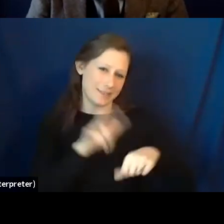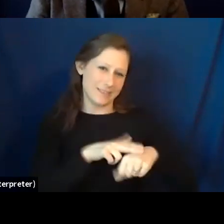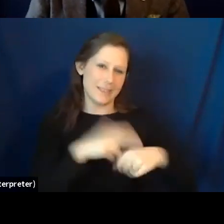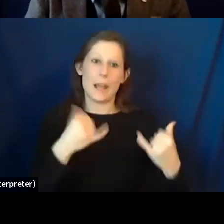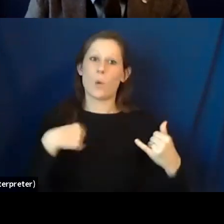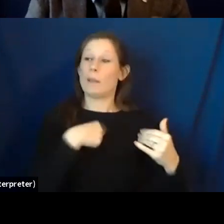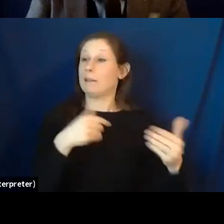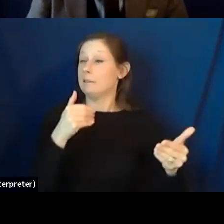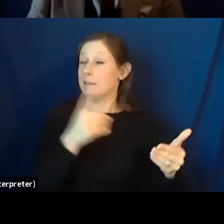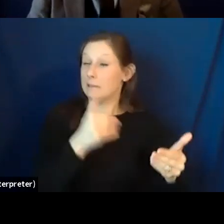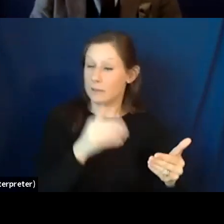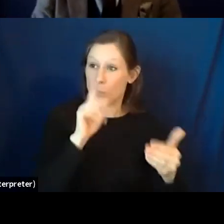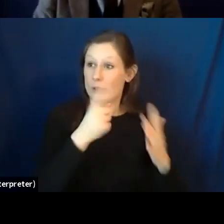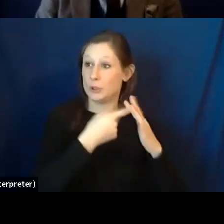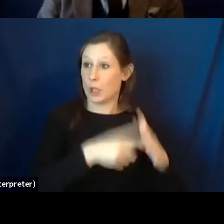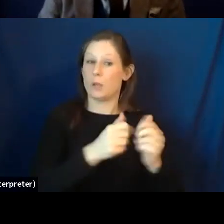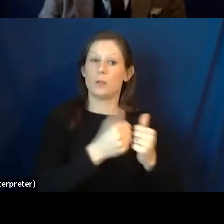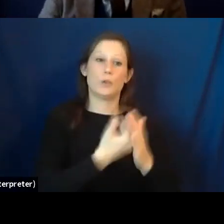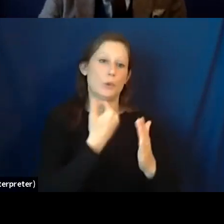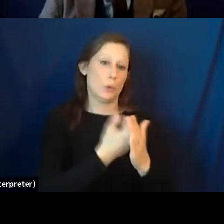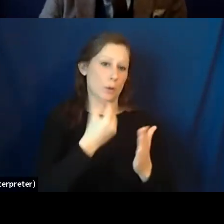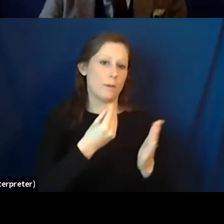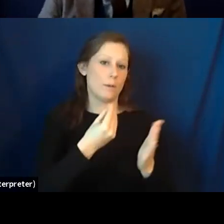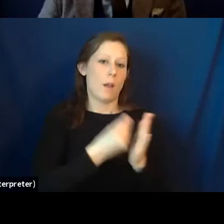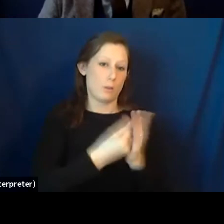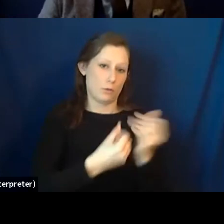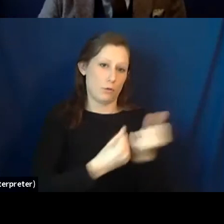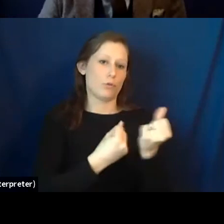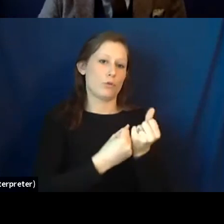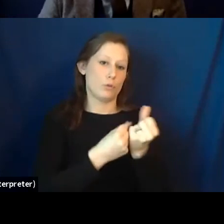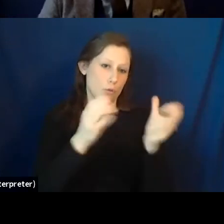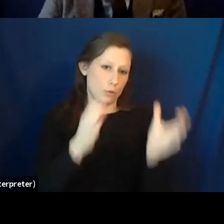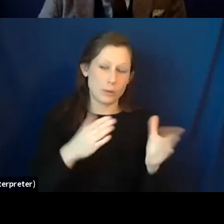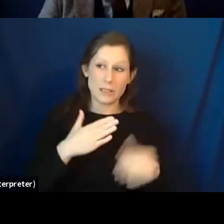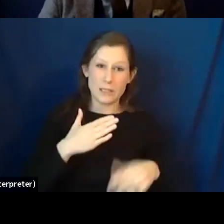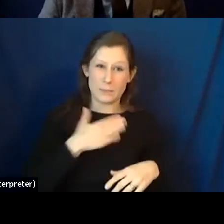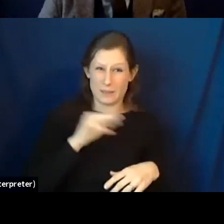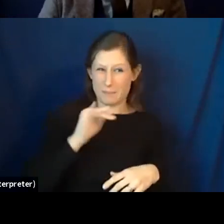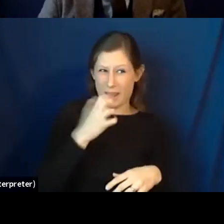a new funder so um please um can she get my email megan it's kind of long i don't want